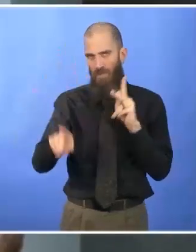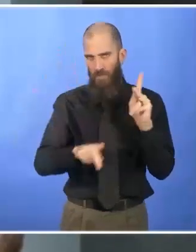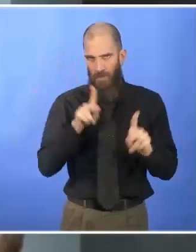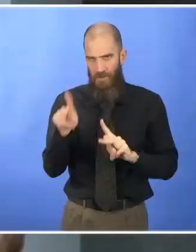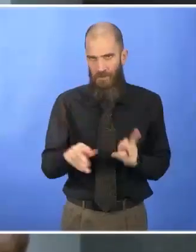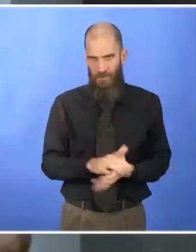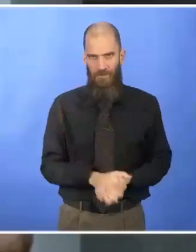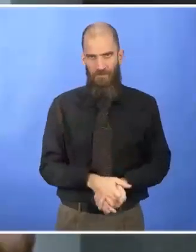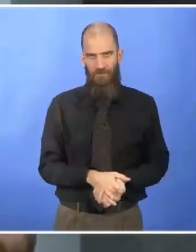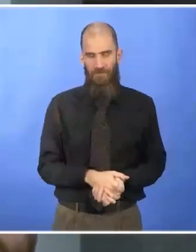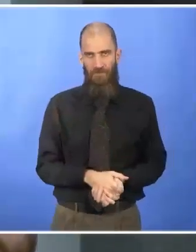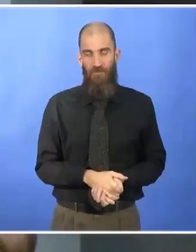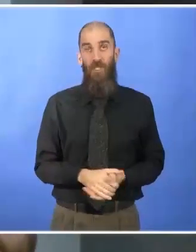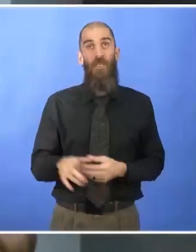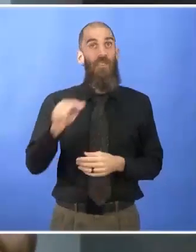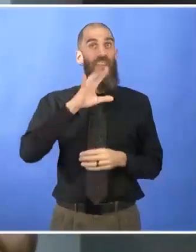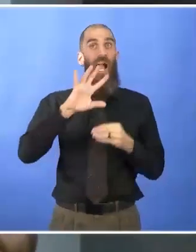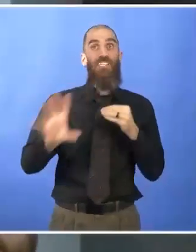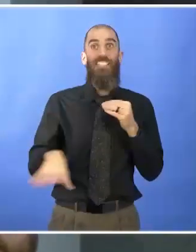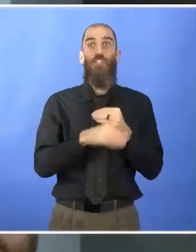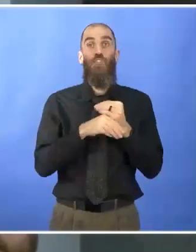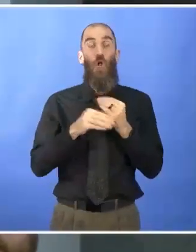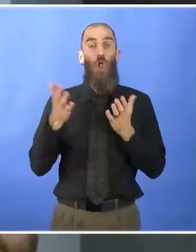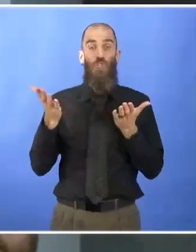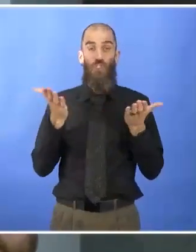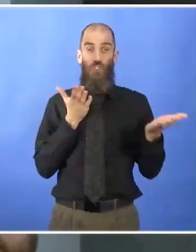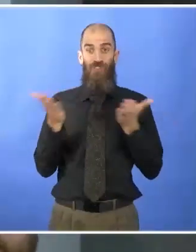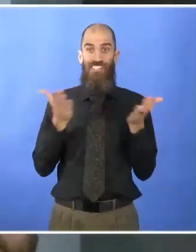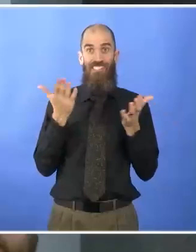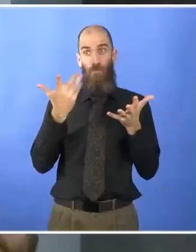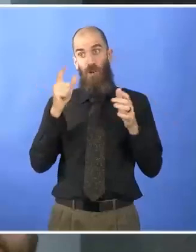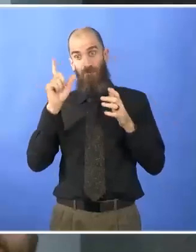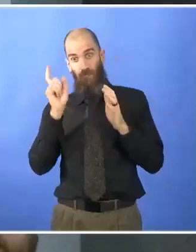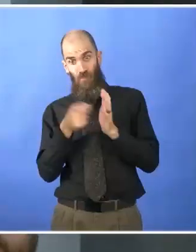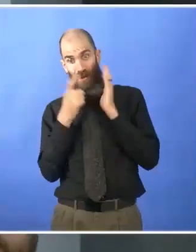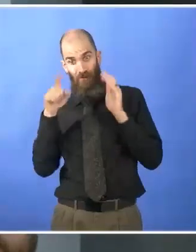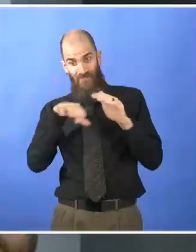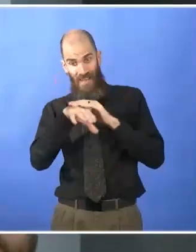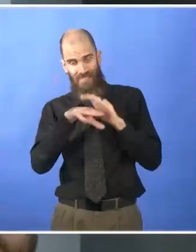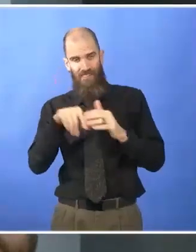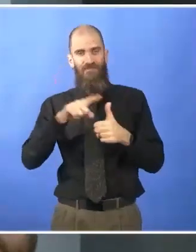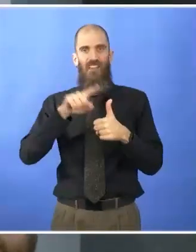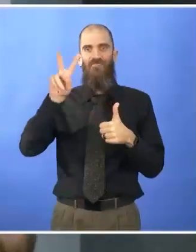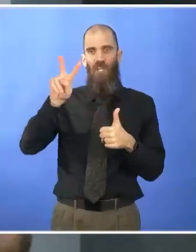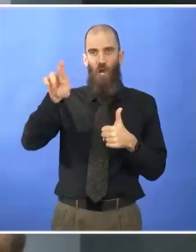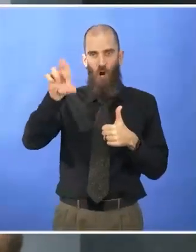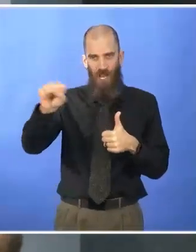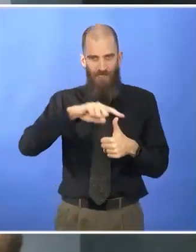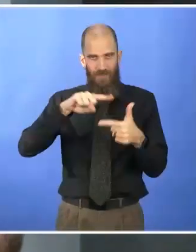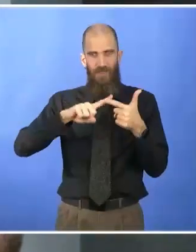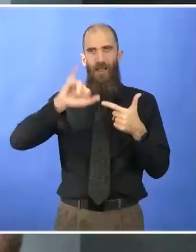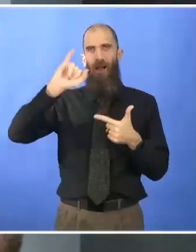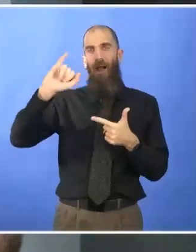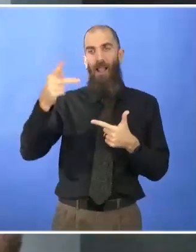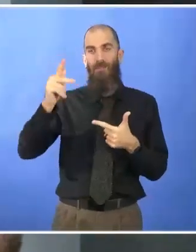INCLUDE VIDEO RELAY SERVICE, INTERNET PROTOCOL TELEPHONE CAPTION SERVICE, AND INTERNAL PROTOCOL RELATE SERVICE AND THE